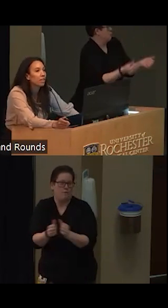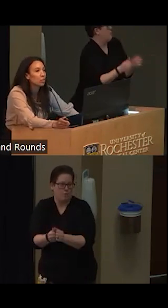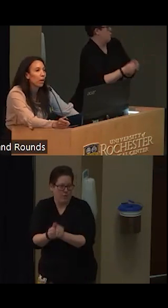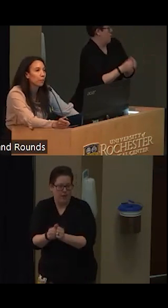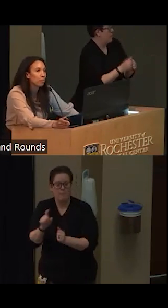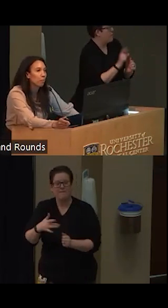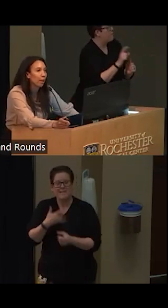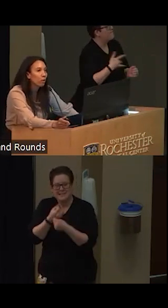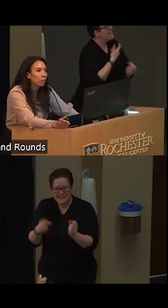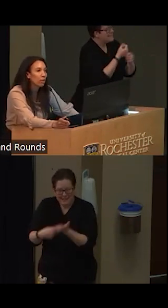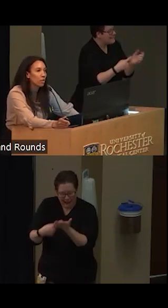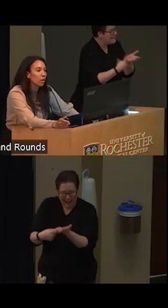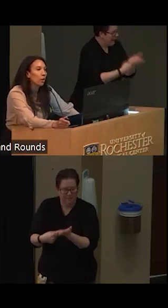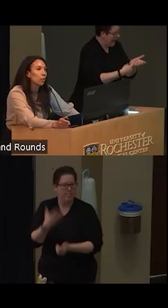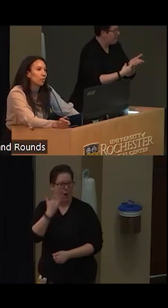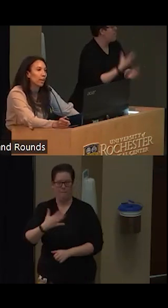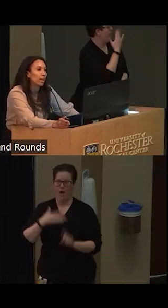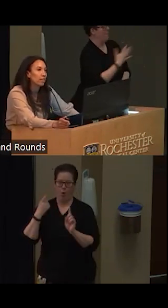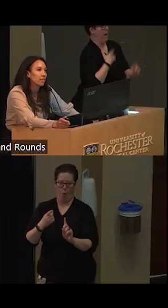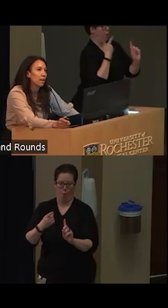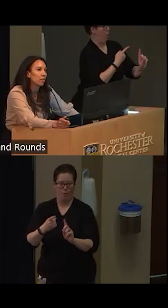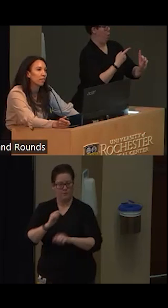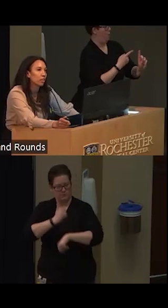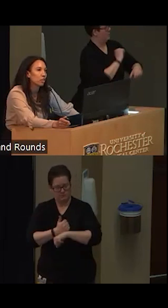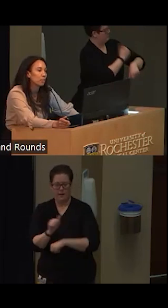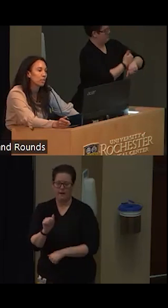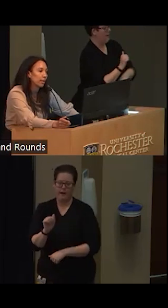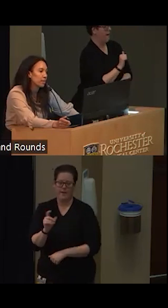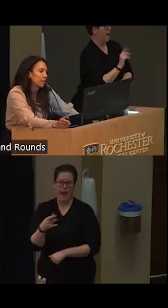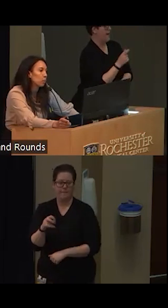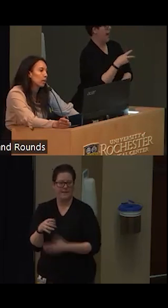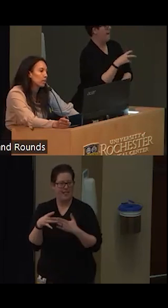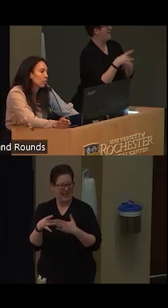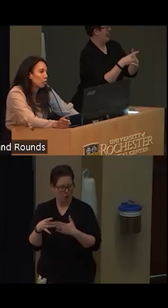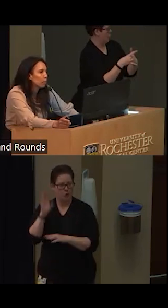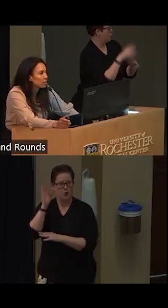that is what my goal was with creating this adaptive leadership series it was a four-part